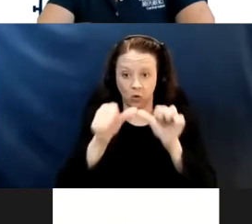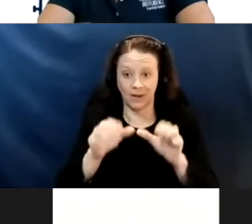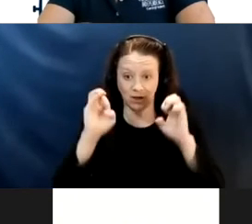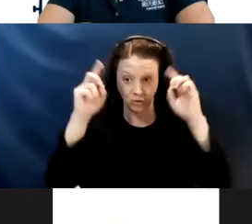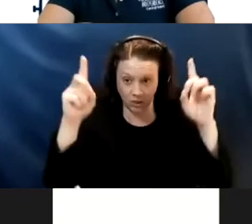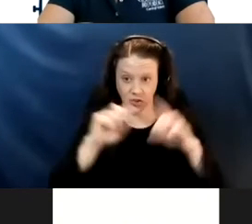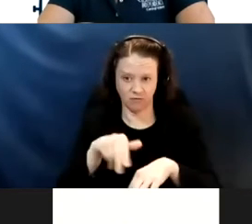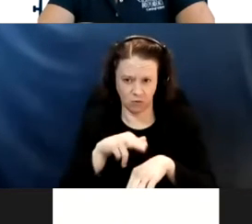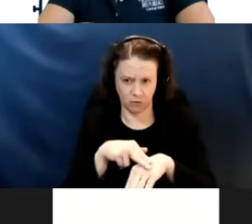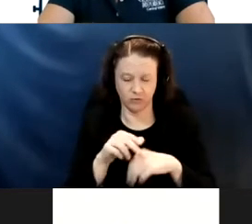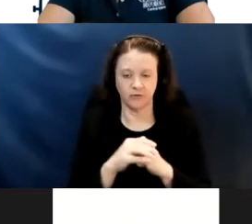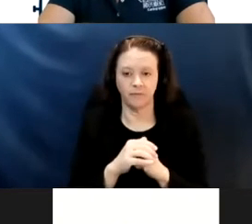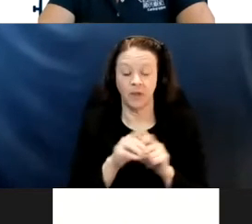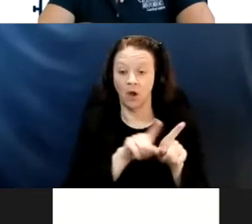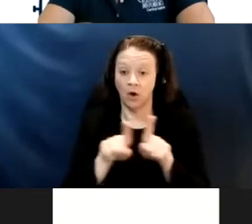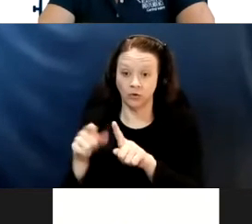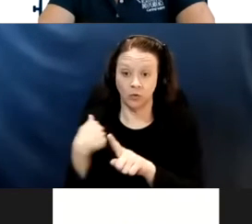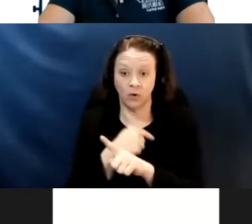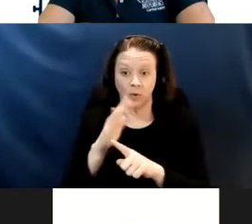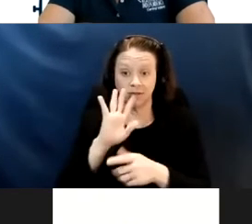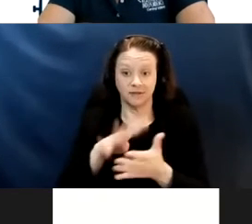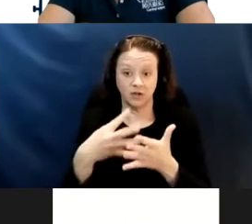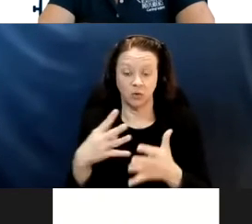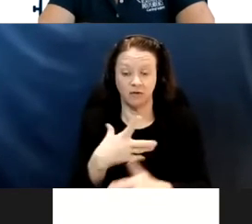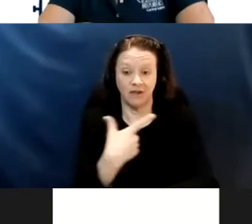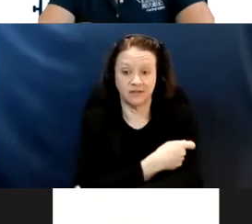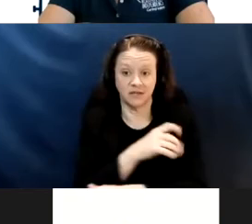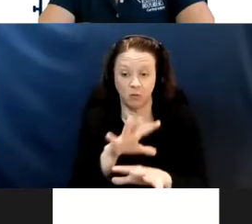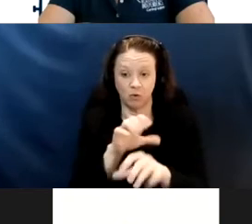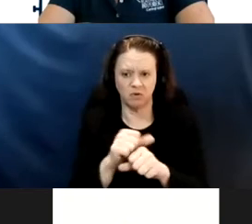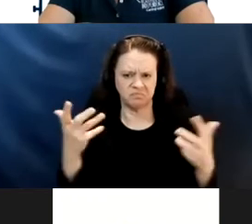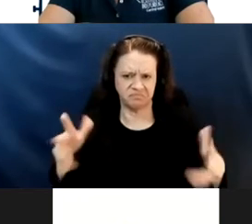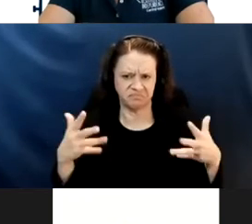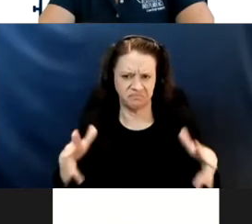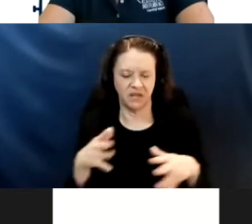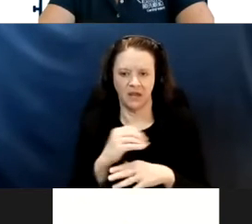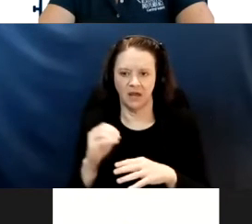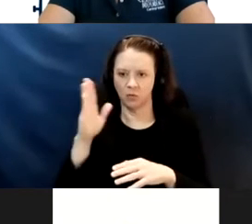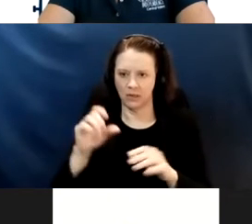We're also going to be scheduling vaccine appointments. We are already and we're going to continue to do that.